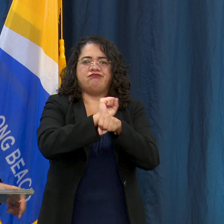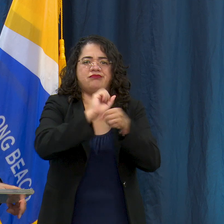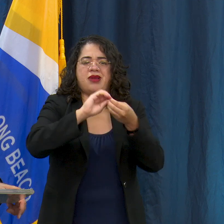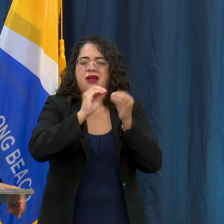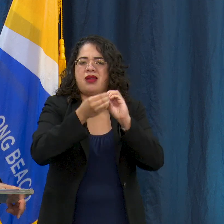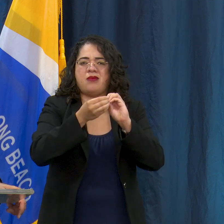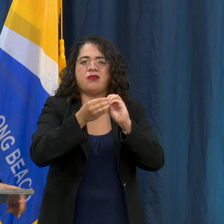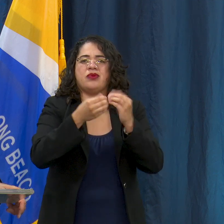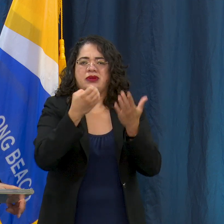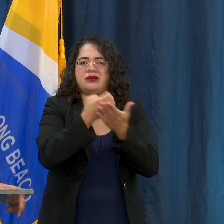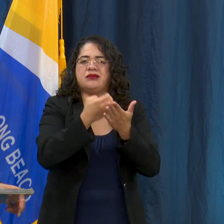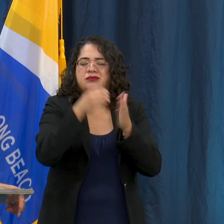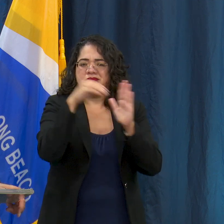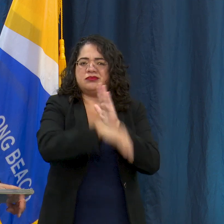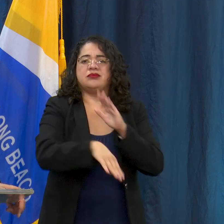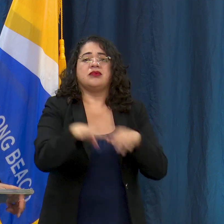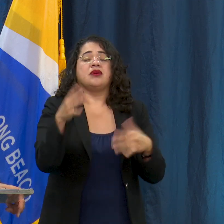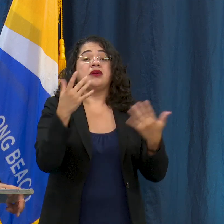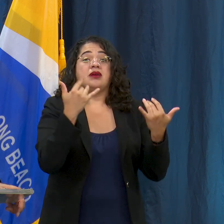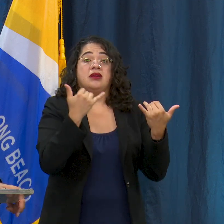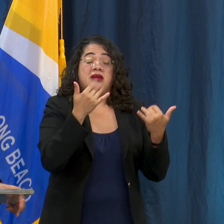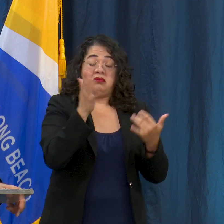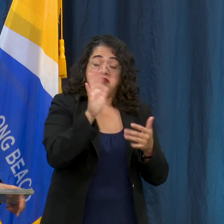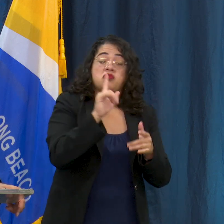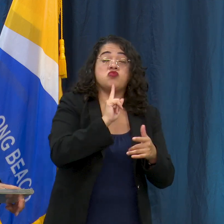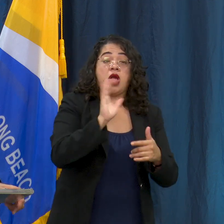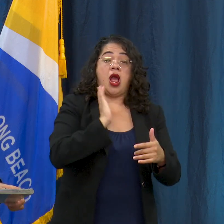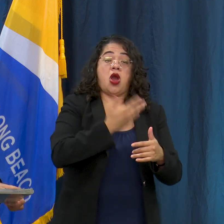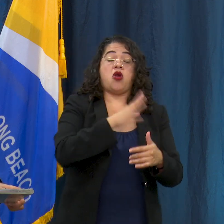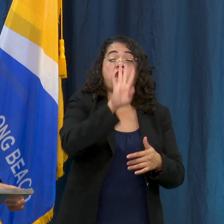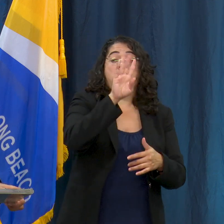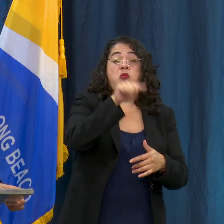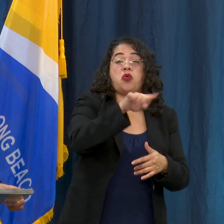between you know 4.7 - 4.8% unemployment